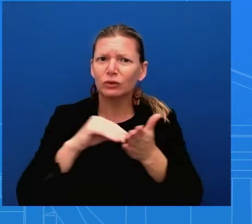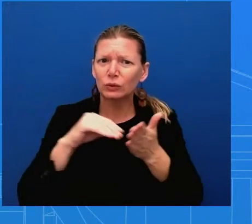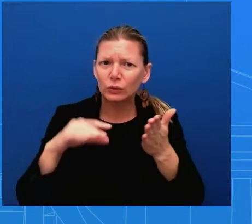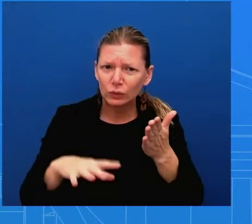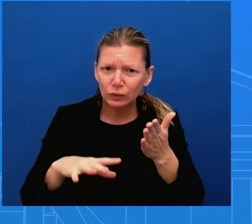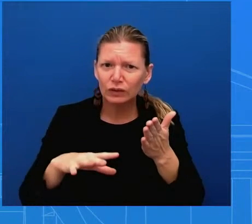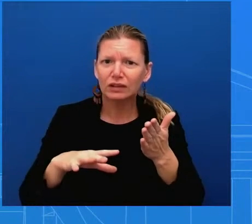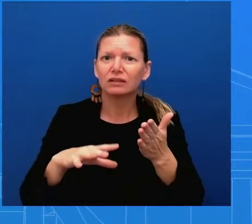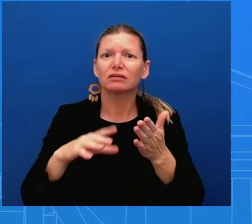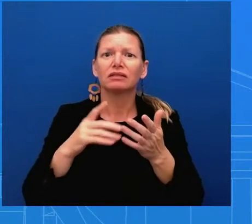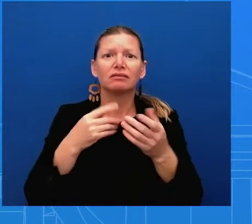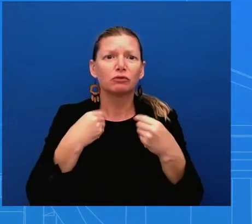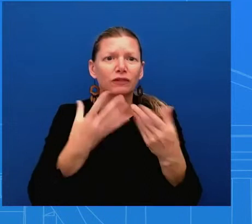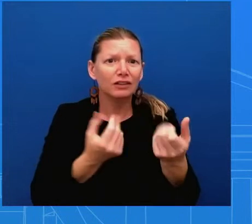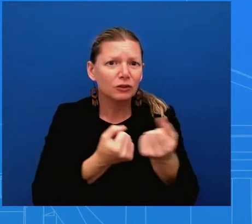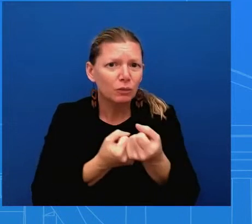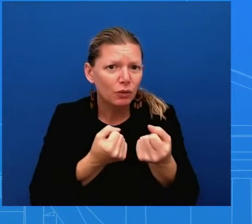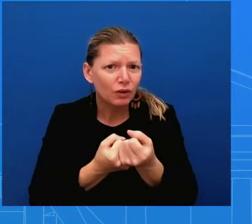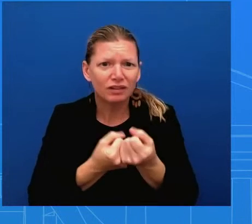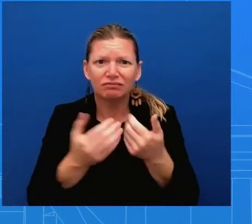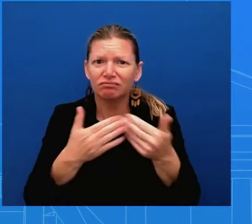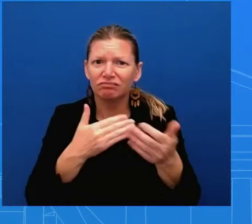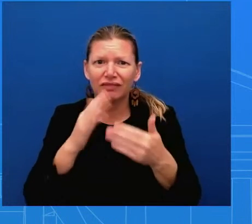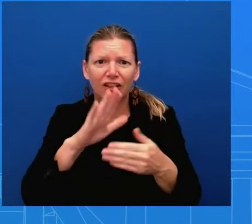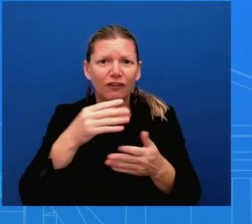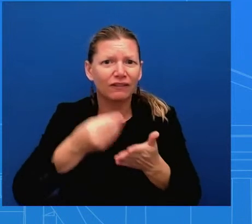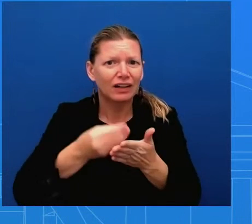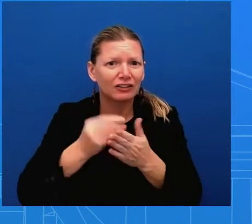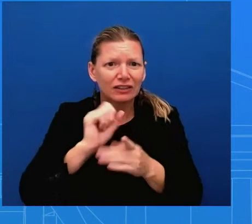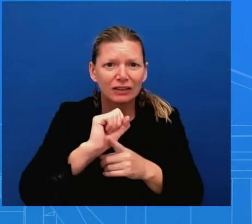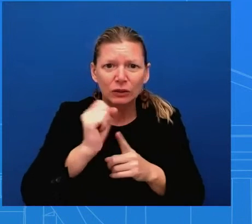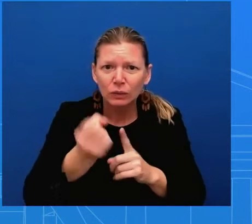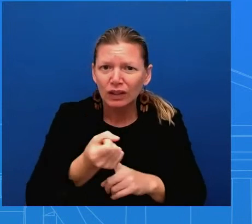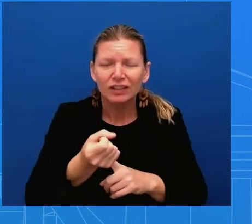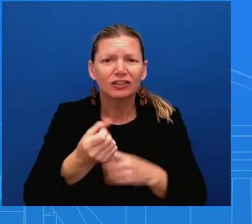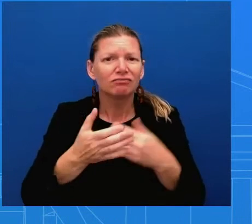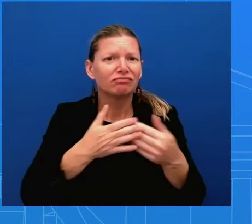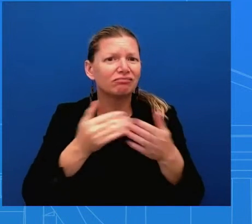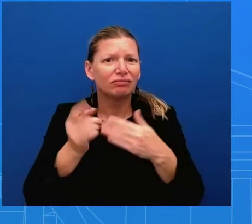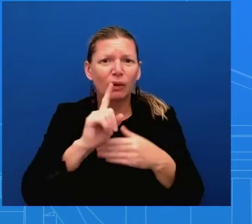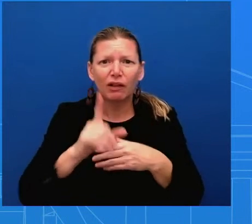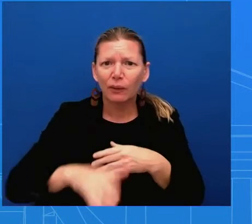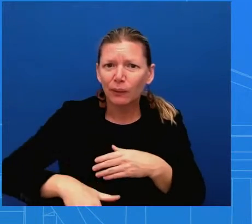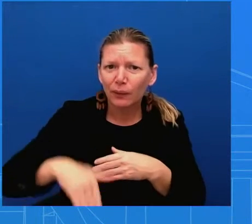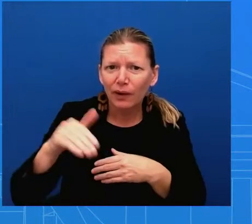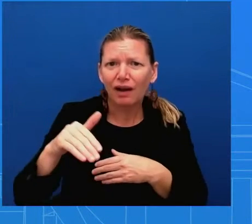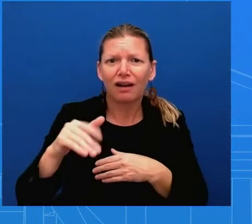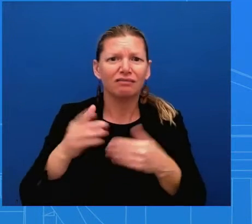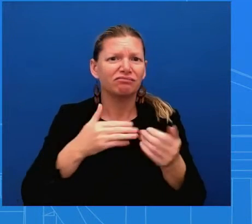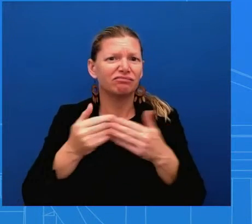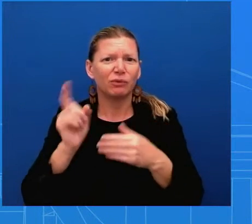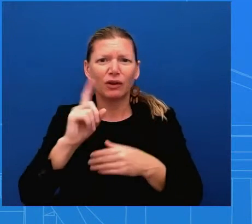and personal experience of hardship and discrimination, including racial discrimination that a student may have faced.